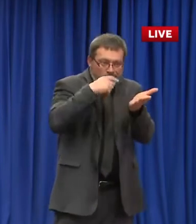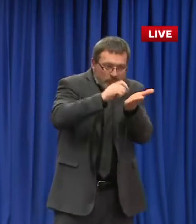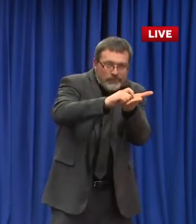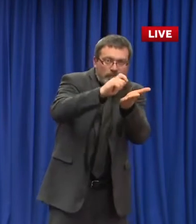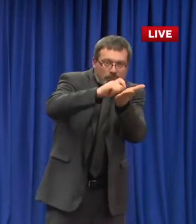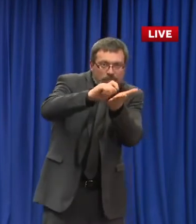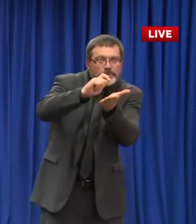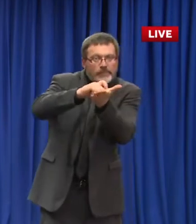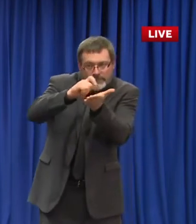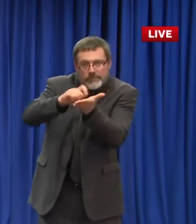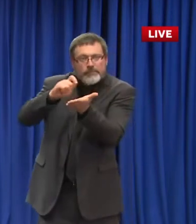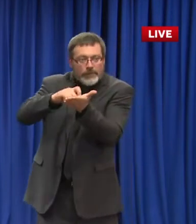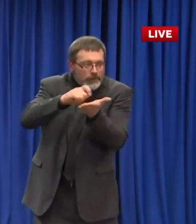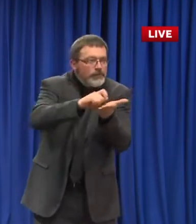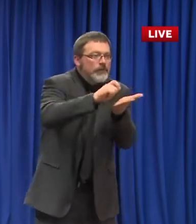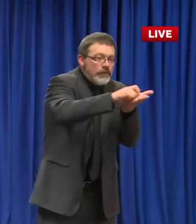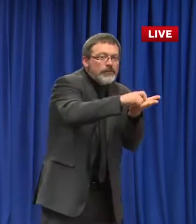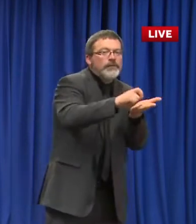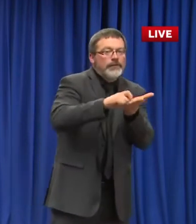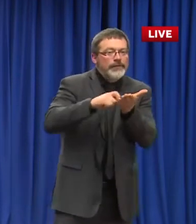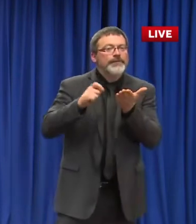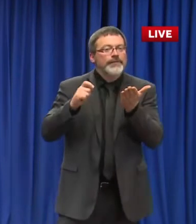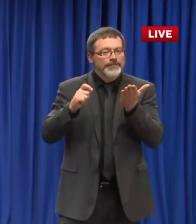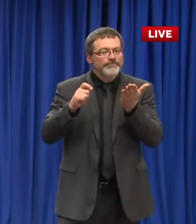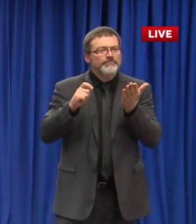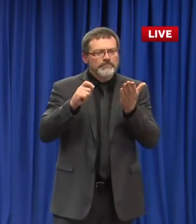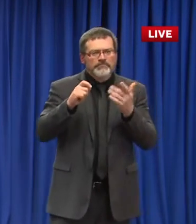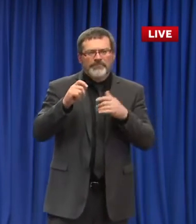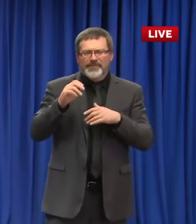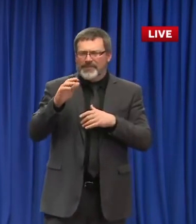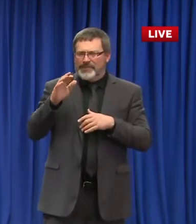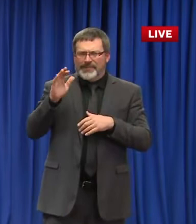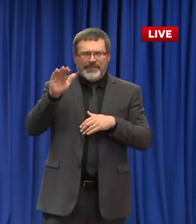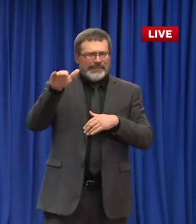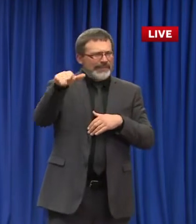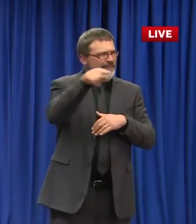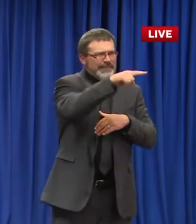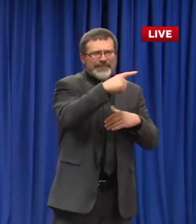SO A LOT OF TIMES WE DO BATCH REPORTING WHEN IT COMES TO RECOVERY.